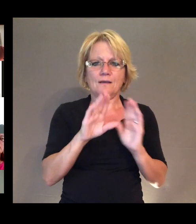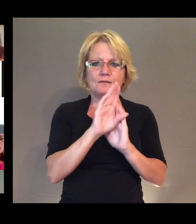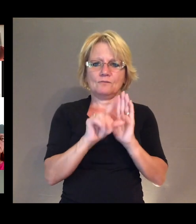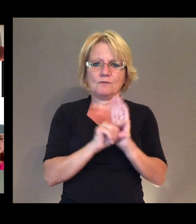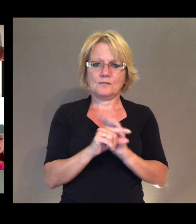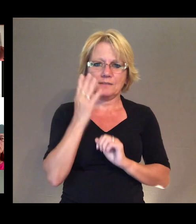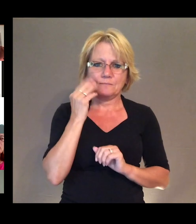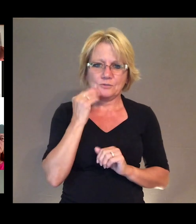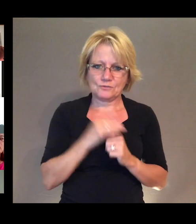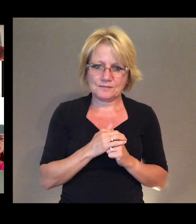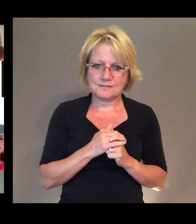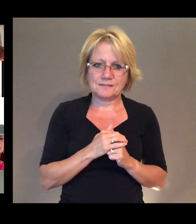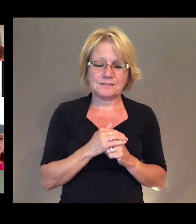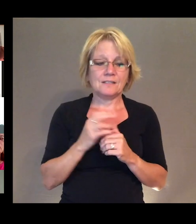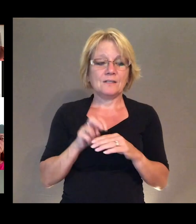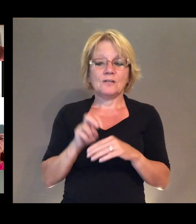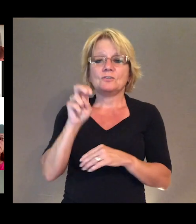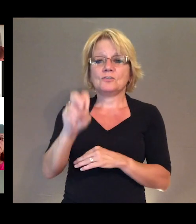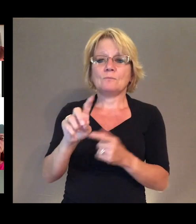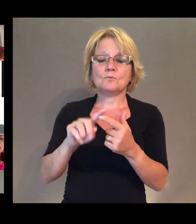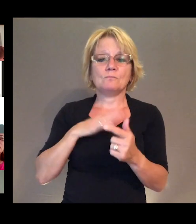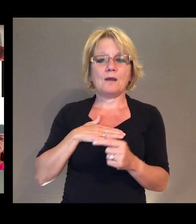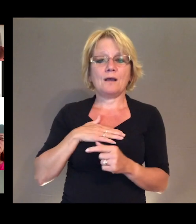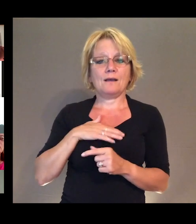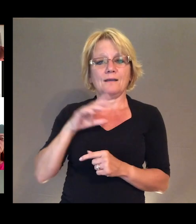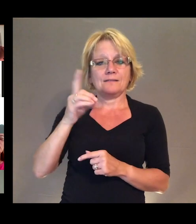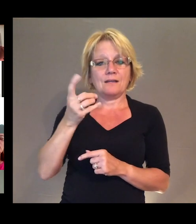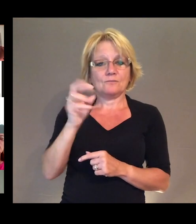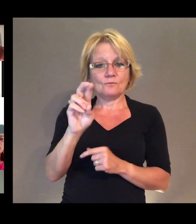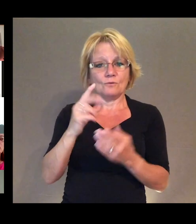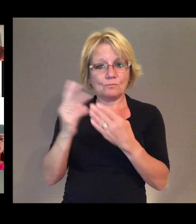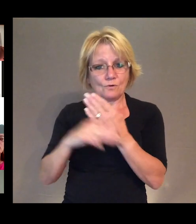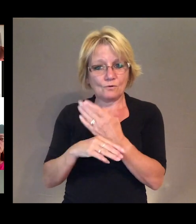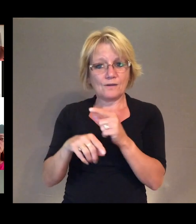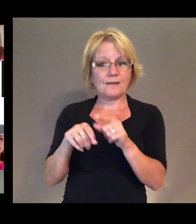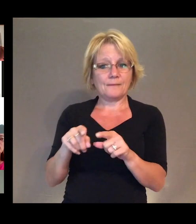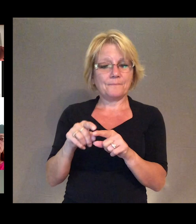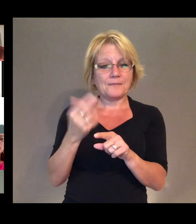I wanna skip over and go to my doctorial program. I was in a program of 13 individuals